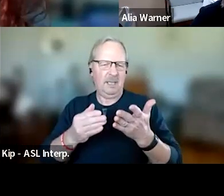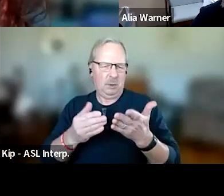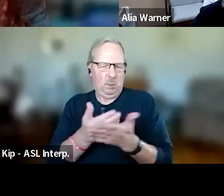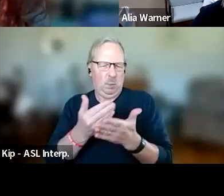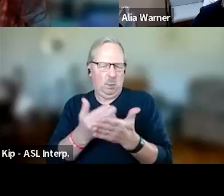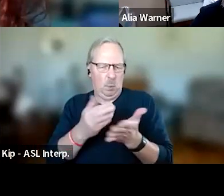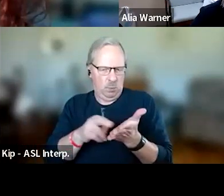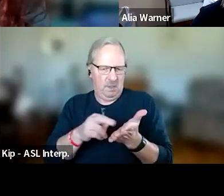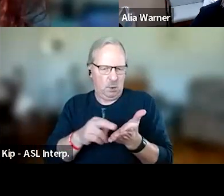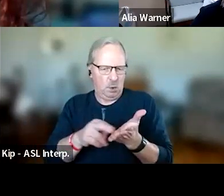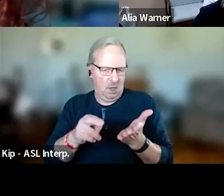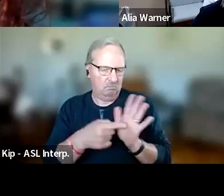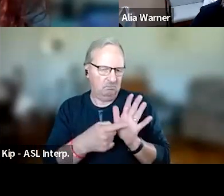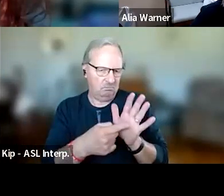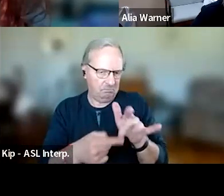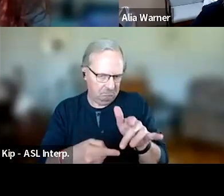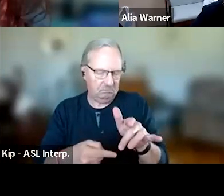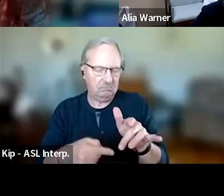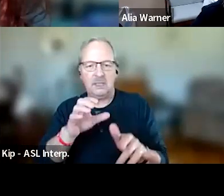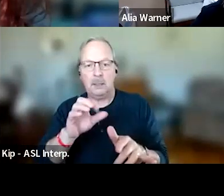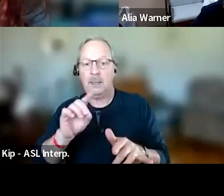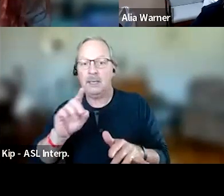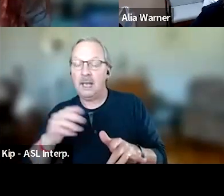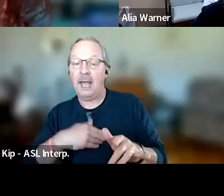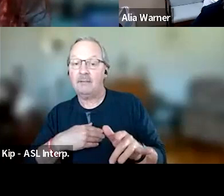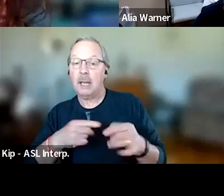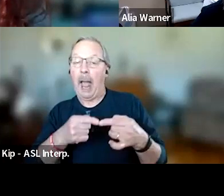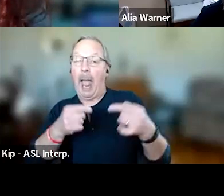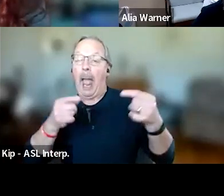that CBD has a slight antipsychotic effect.